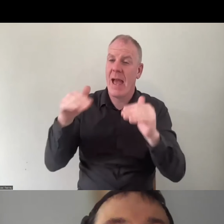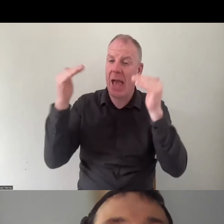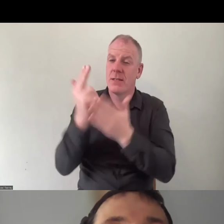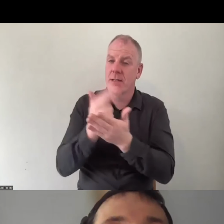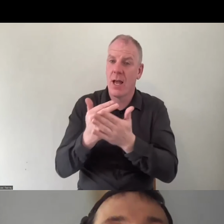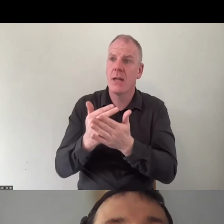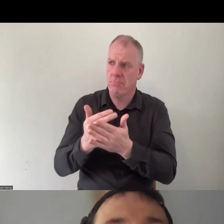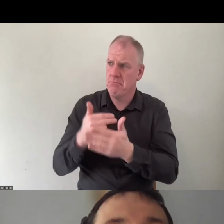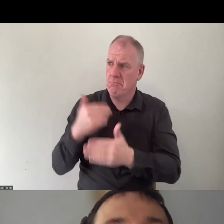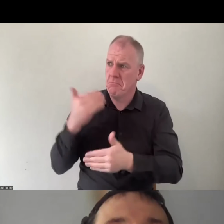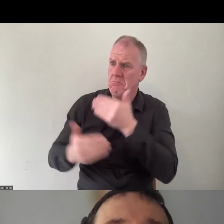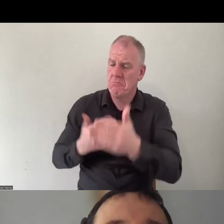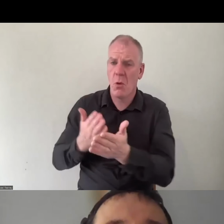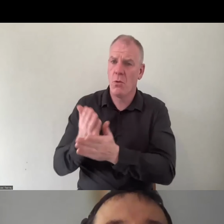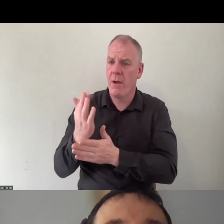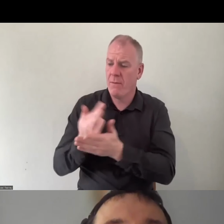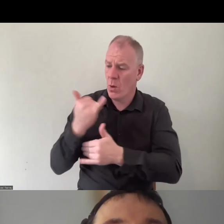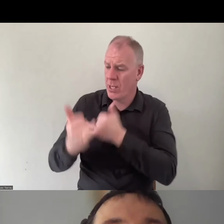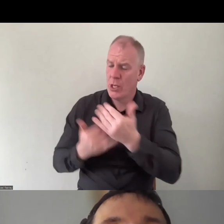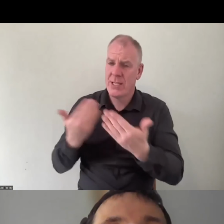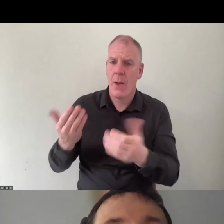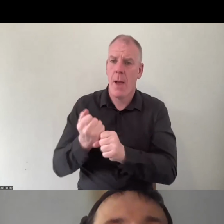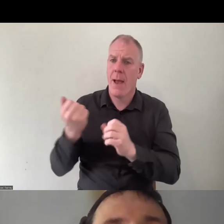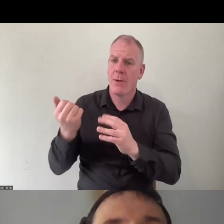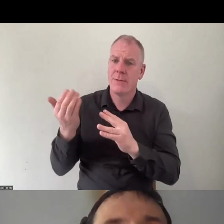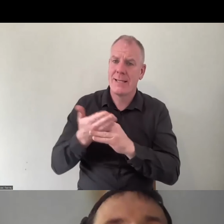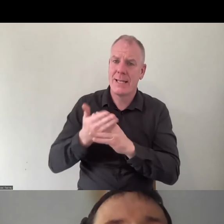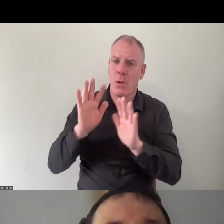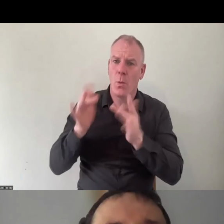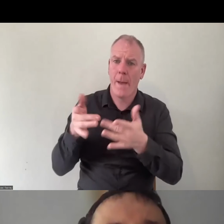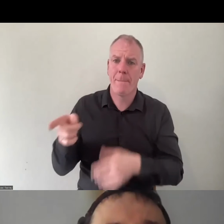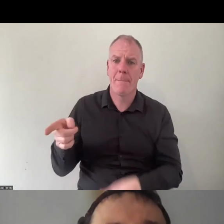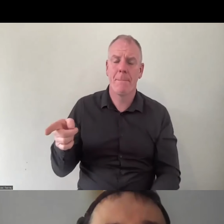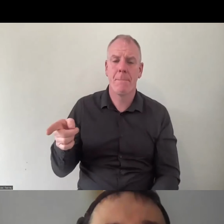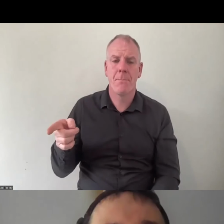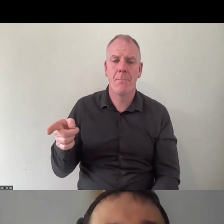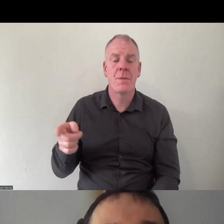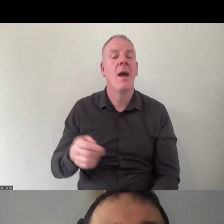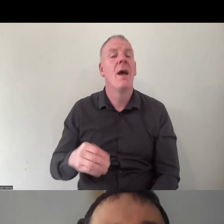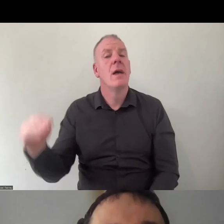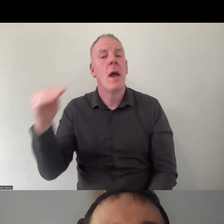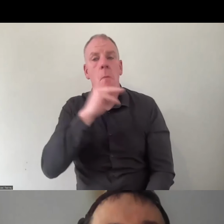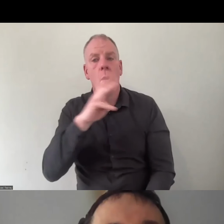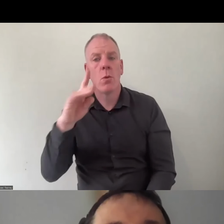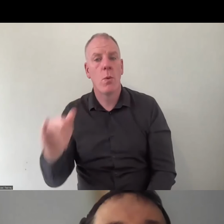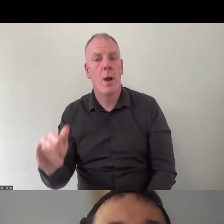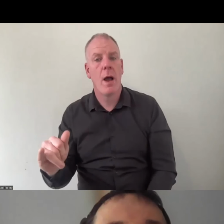in the area of web accessibility. This becomes really important, again, for cultural organisations,